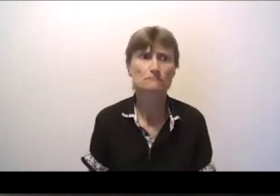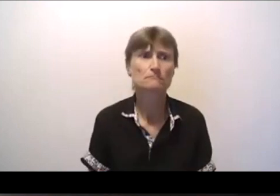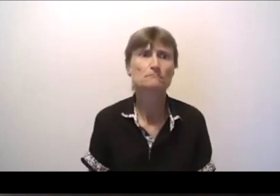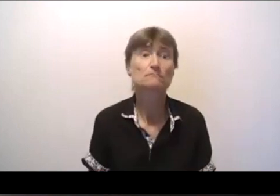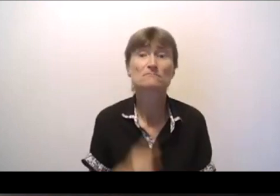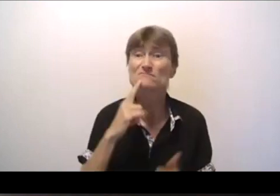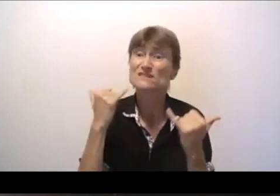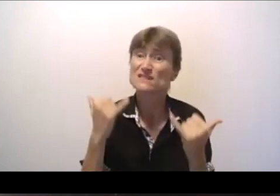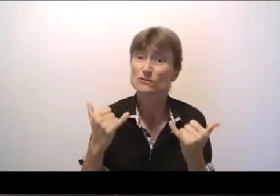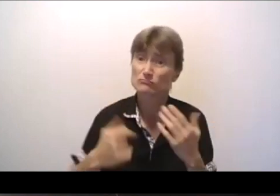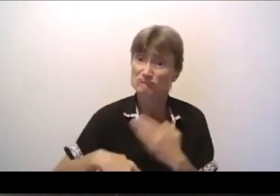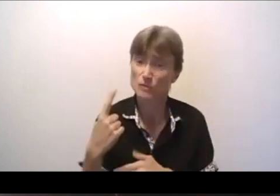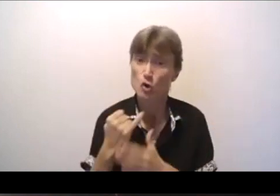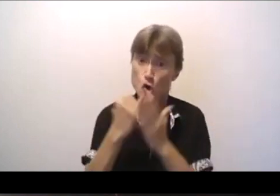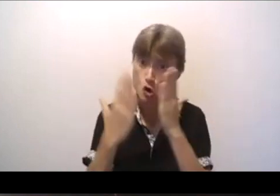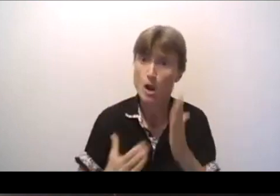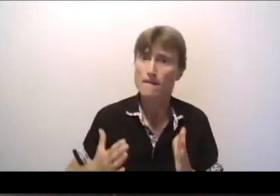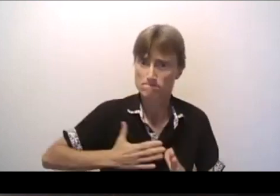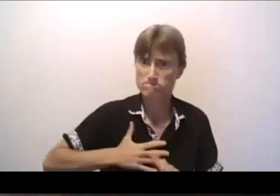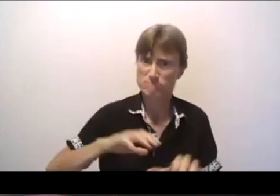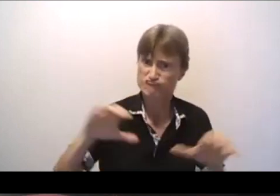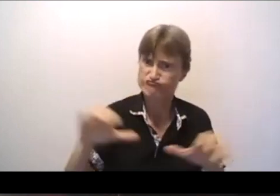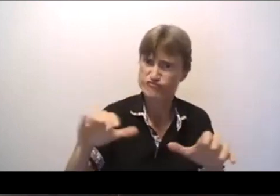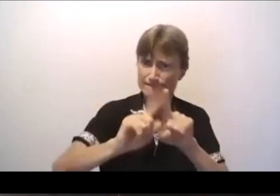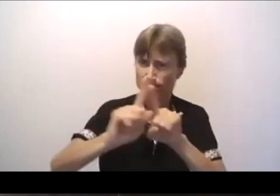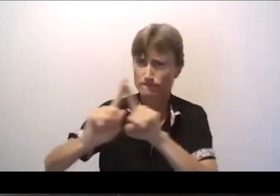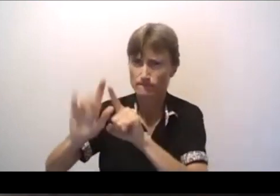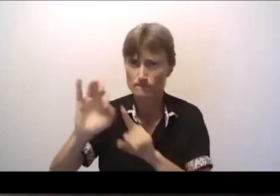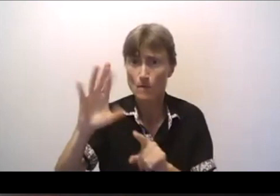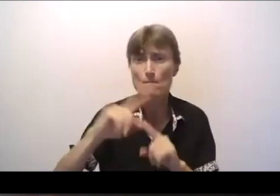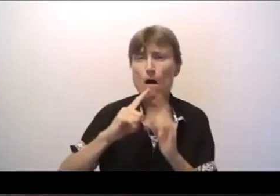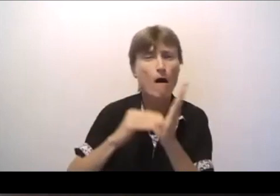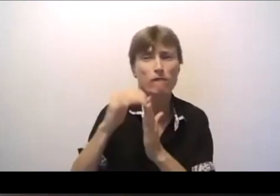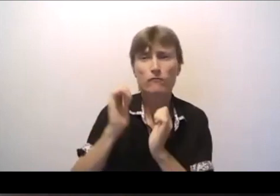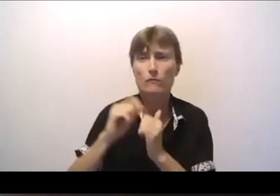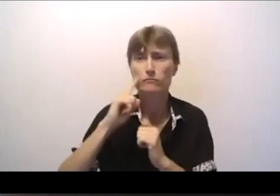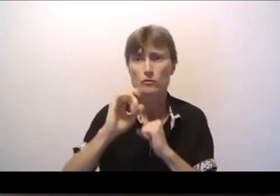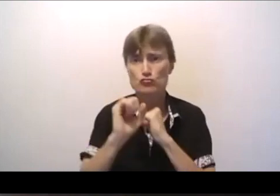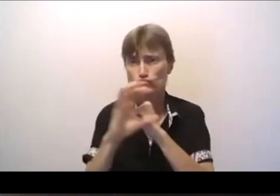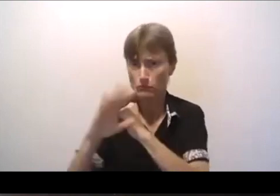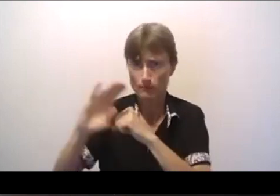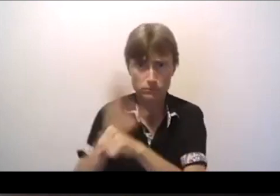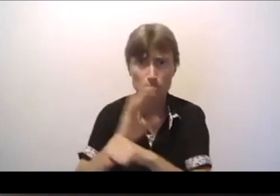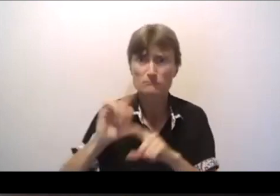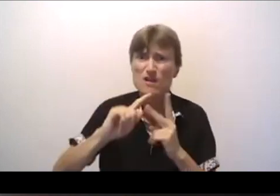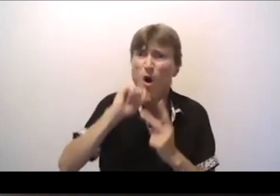designer my practice takes on many forms often not overly commercial in nature this is not that i do not have expenses that come with life but